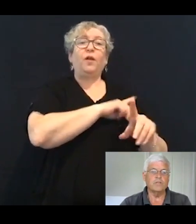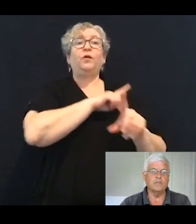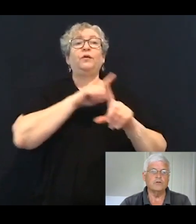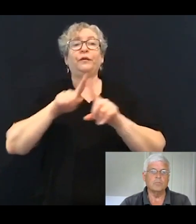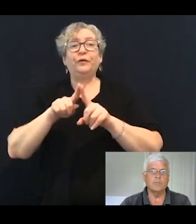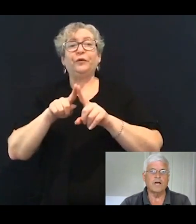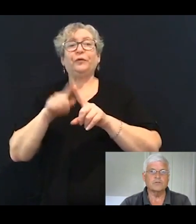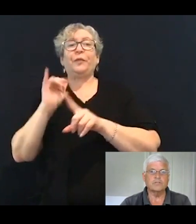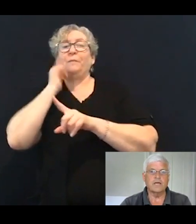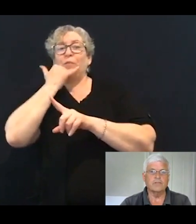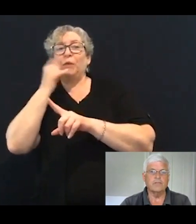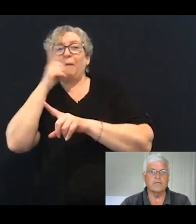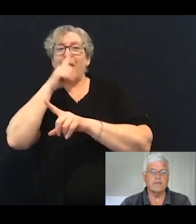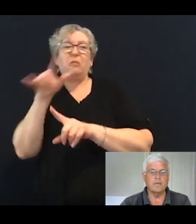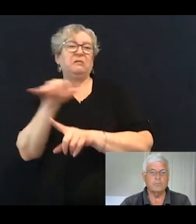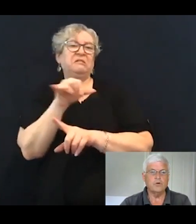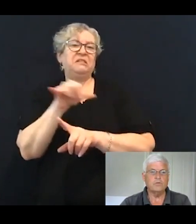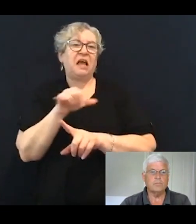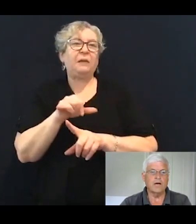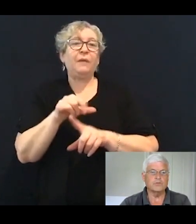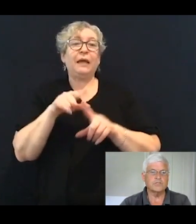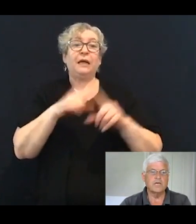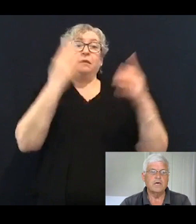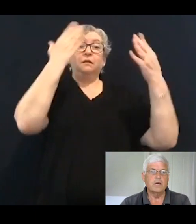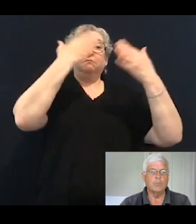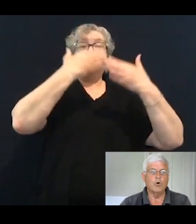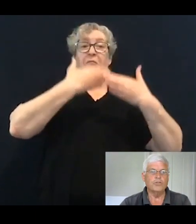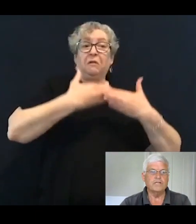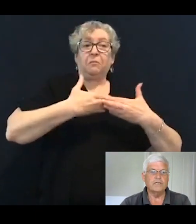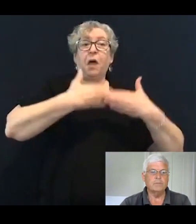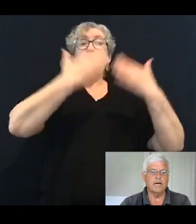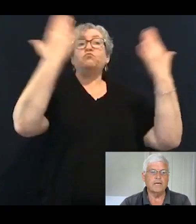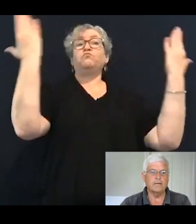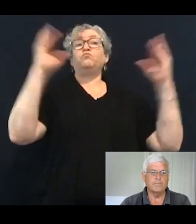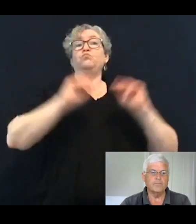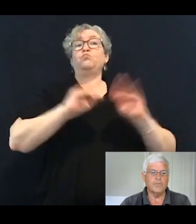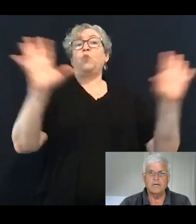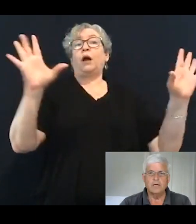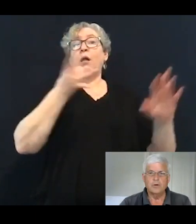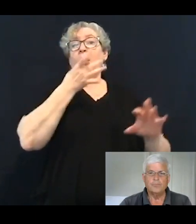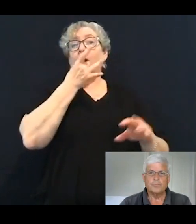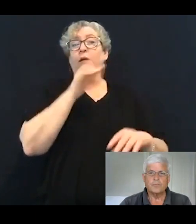and the mutant mouse, both in dim light and in bright.